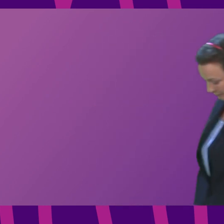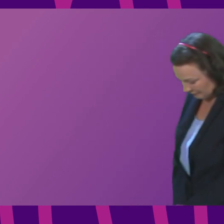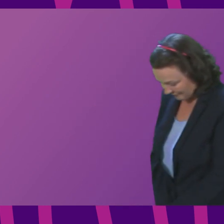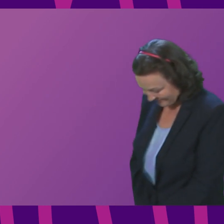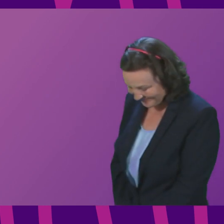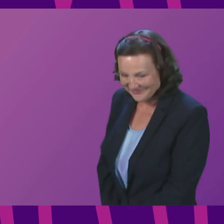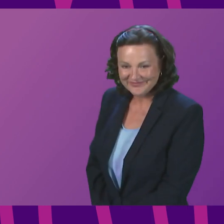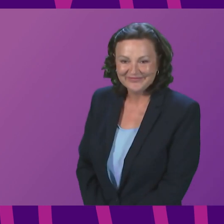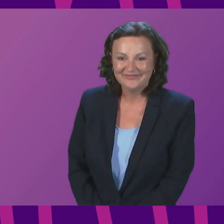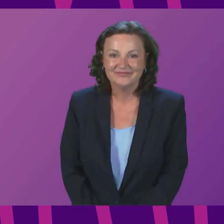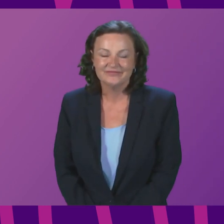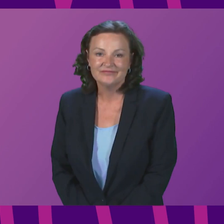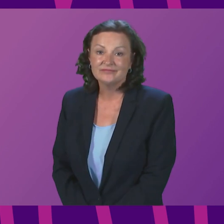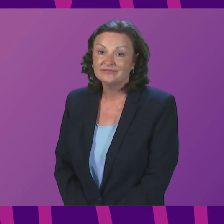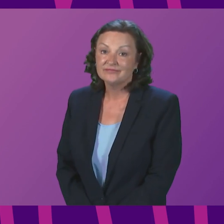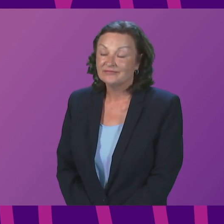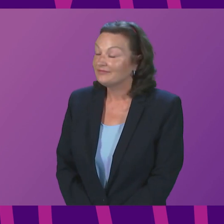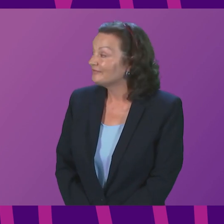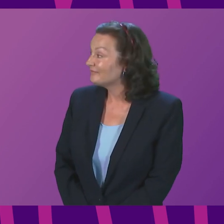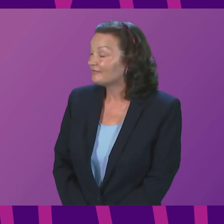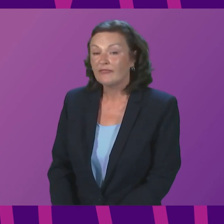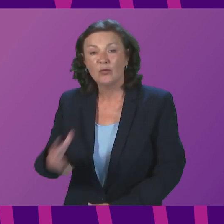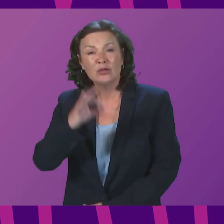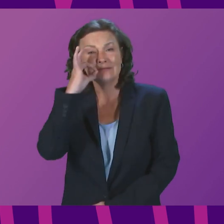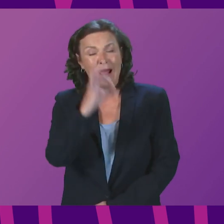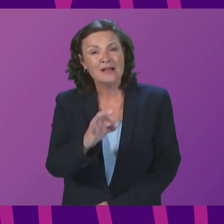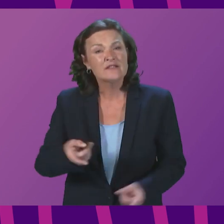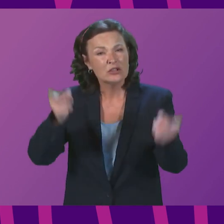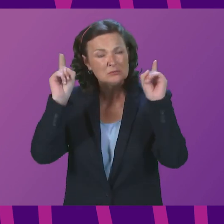To ask the First Minister, in light of the increase in Covid-19 cases, what measures